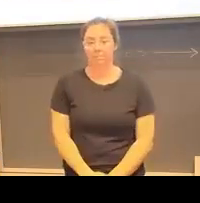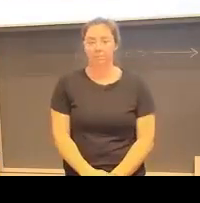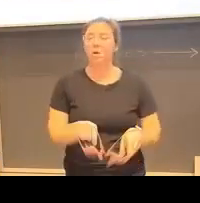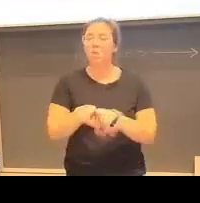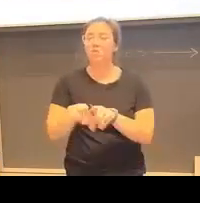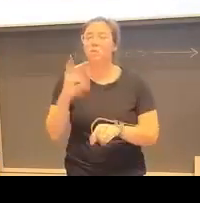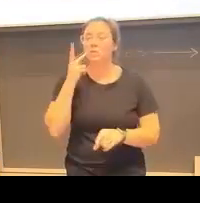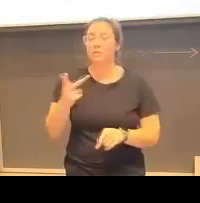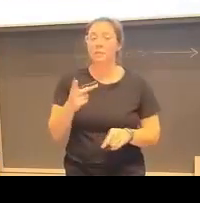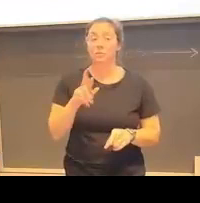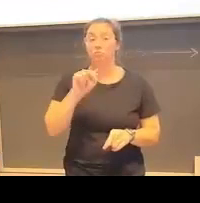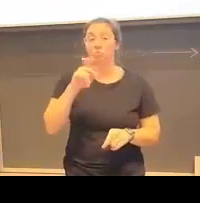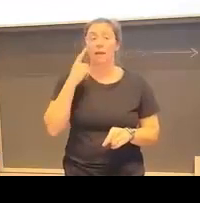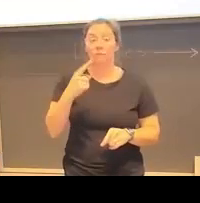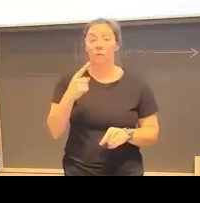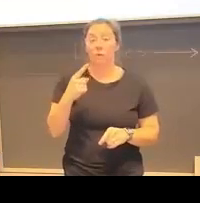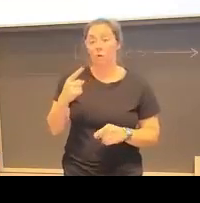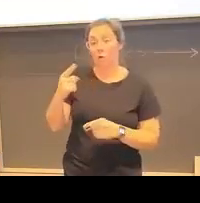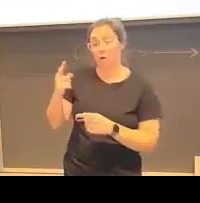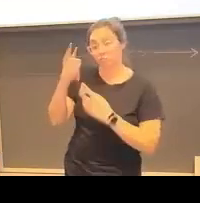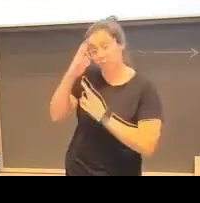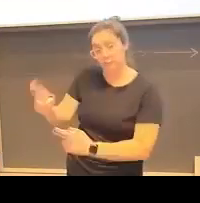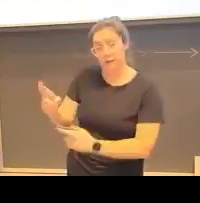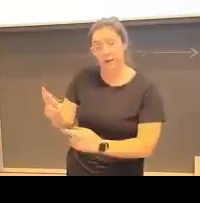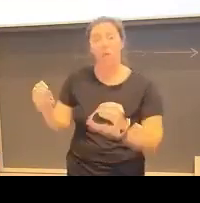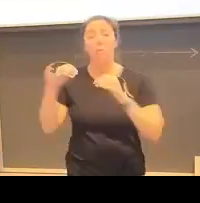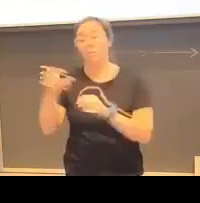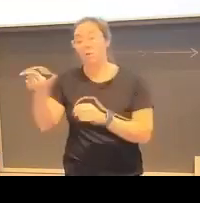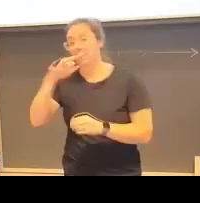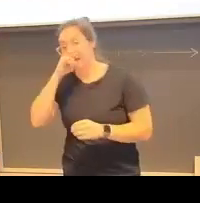courtesy were much higher on both the community and pediatric setting as compared to the trauma